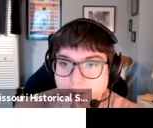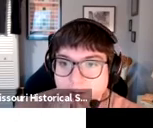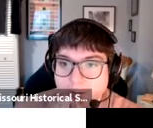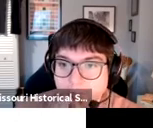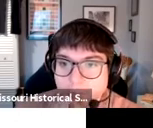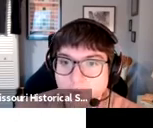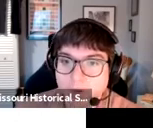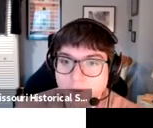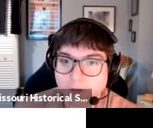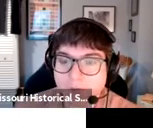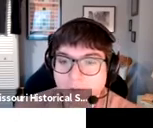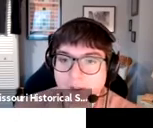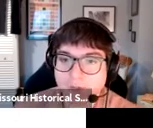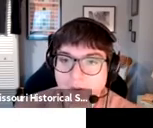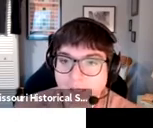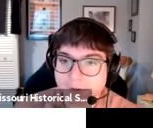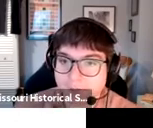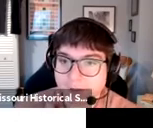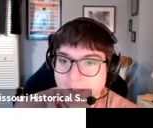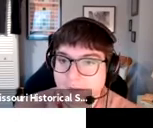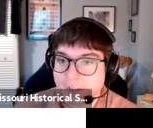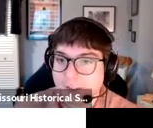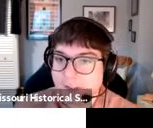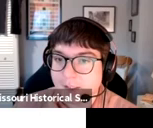and not holding that against them. And bringing them into the